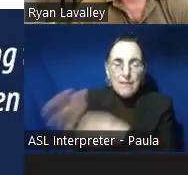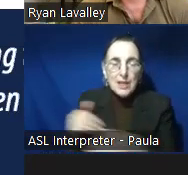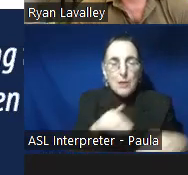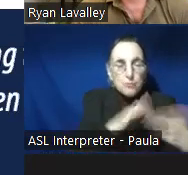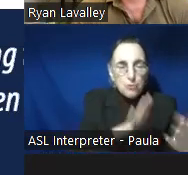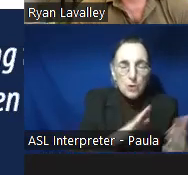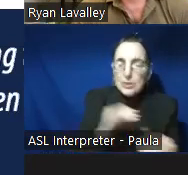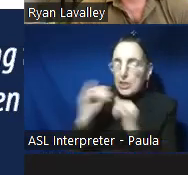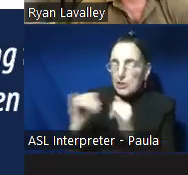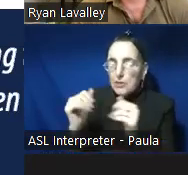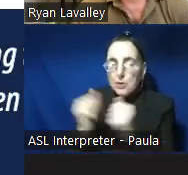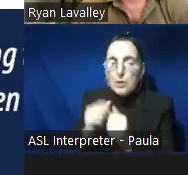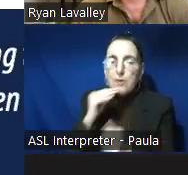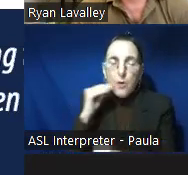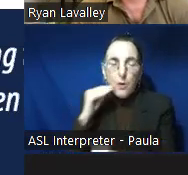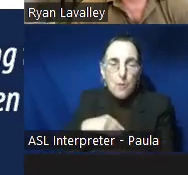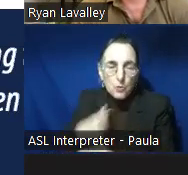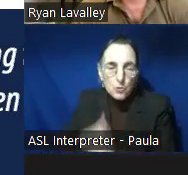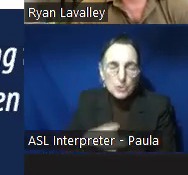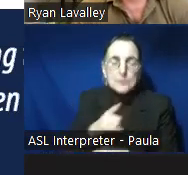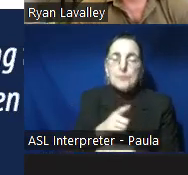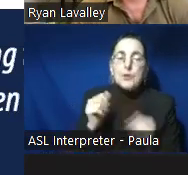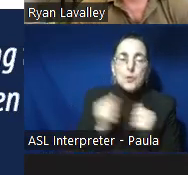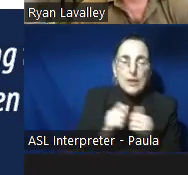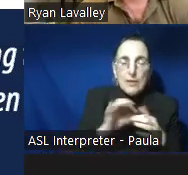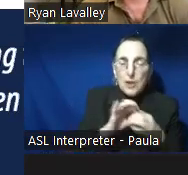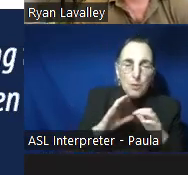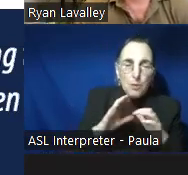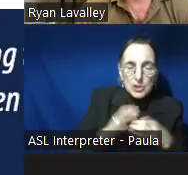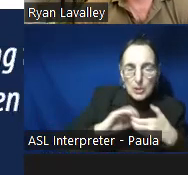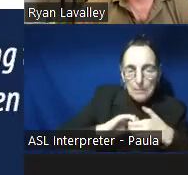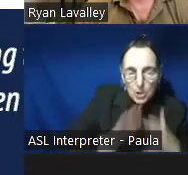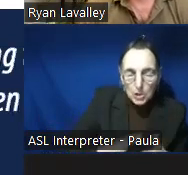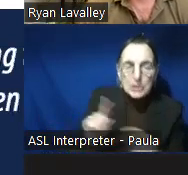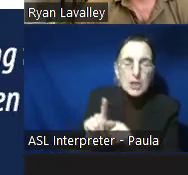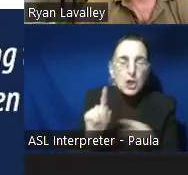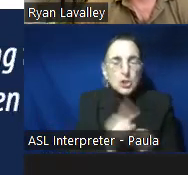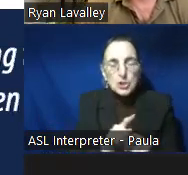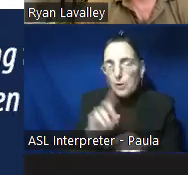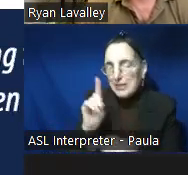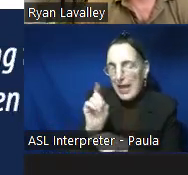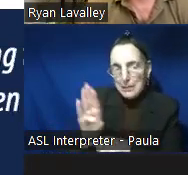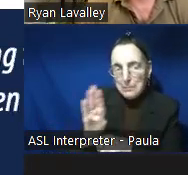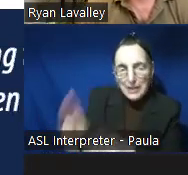with coalition partners, and we also do those deep dives into our database. At the bottom